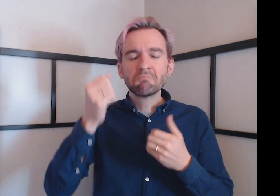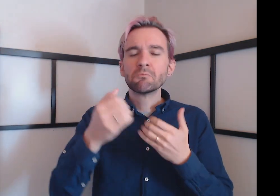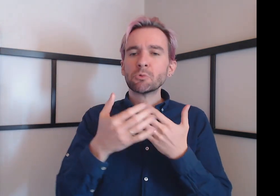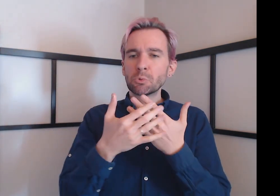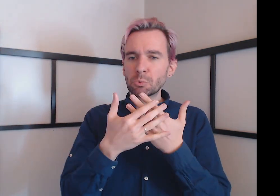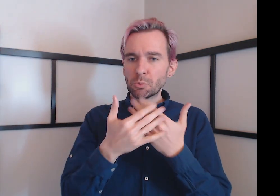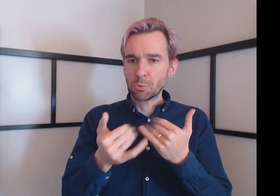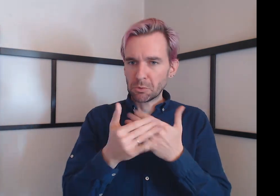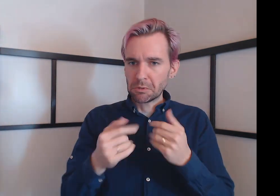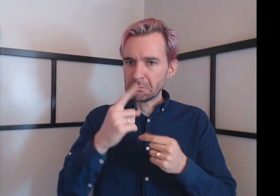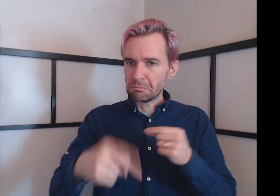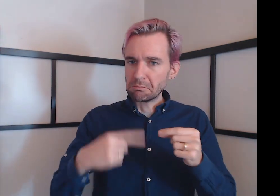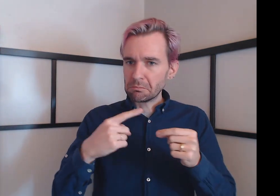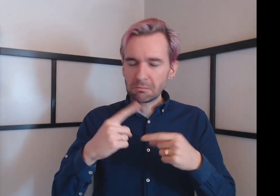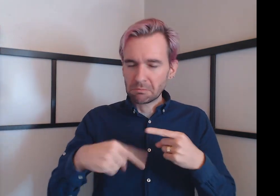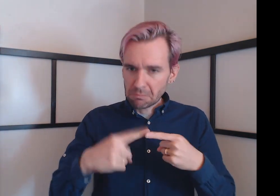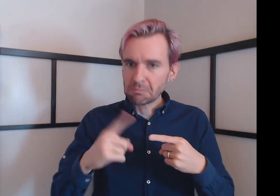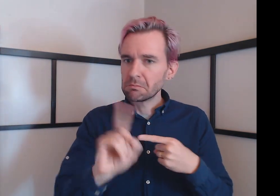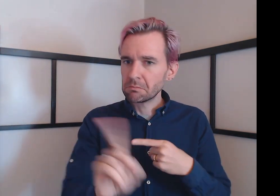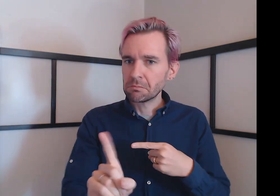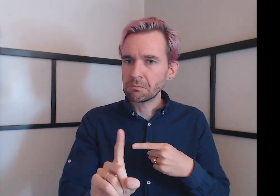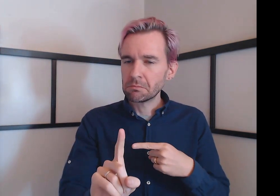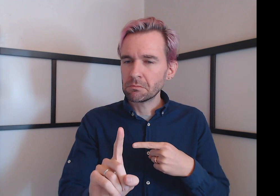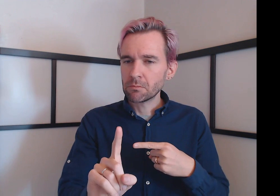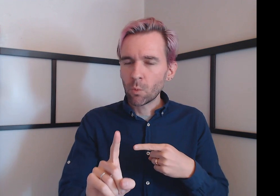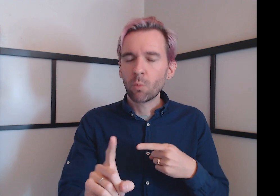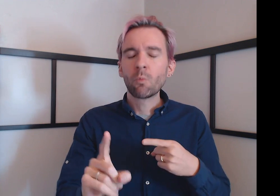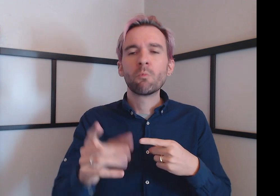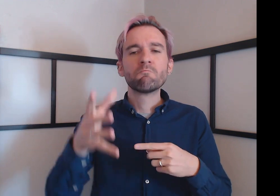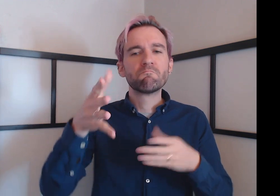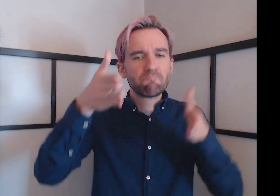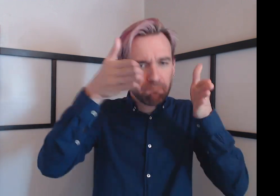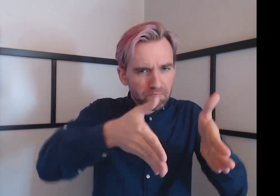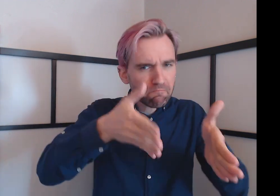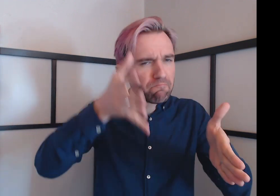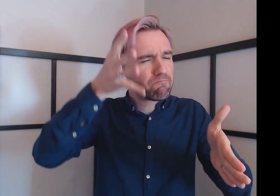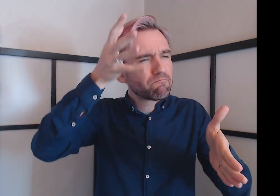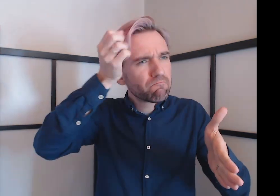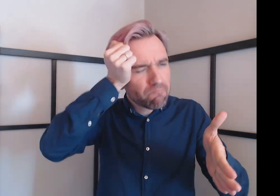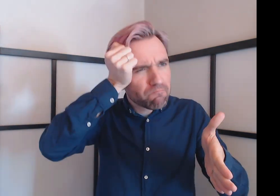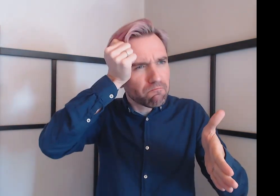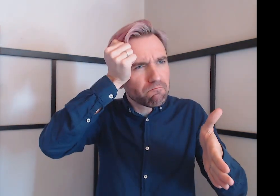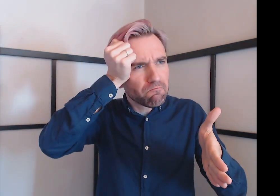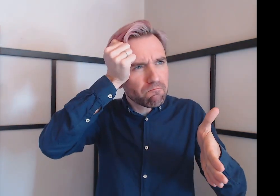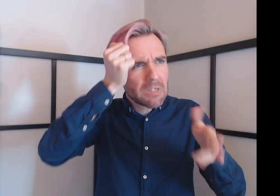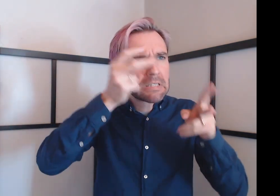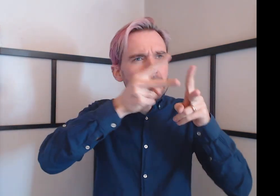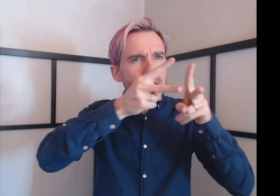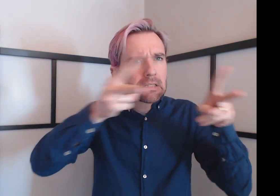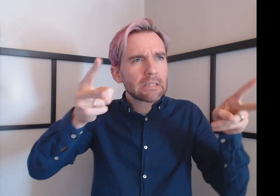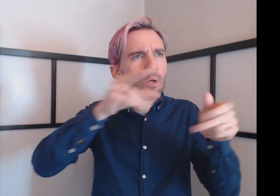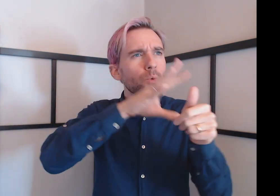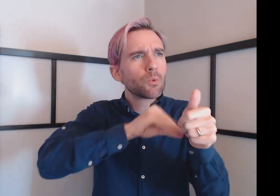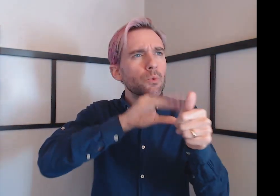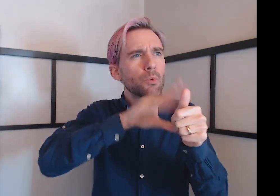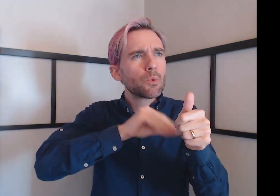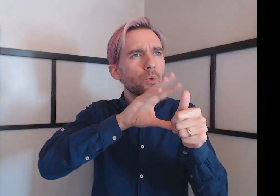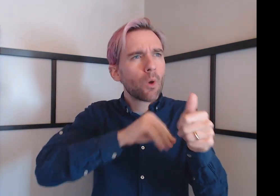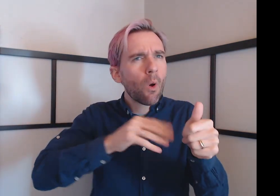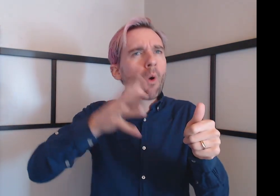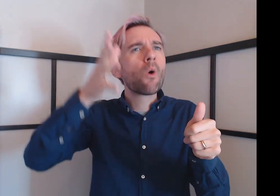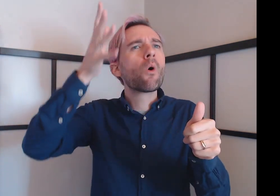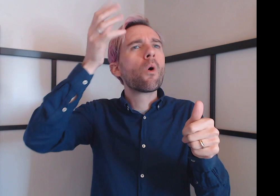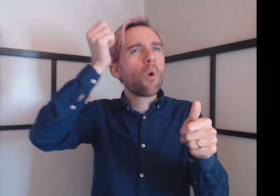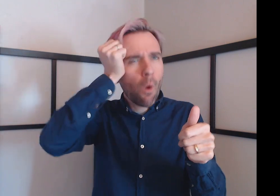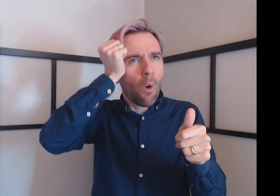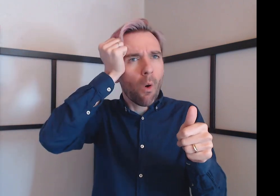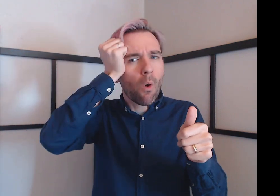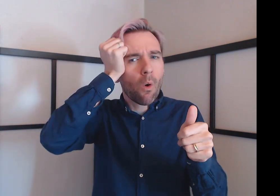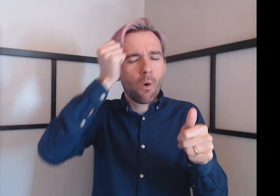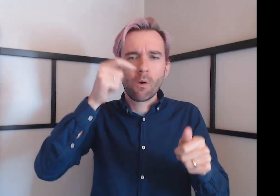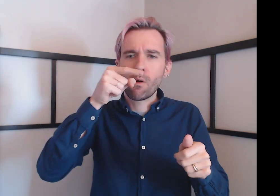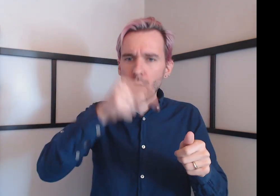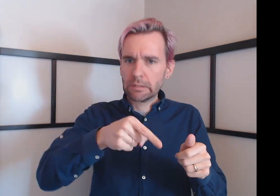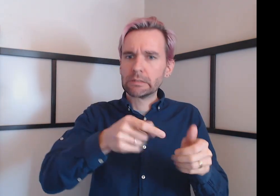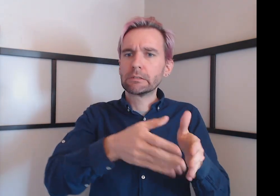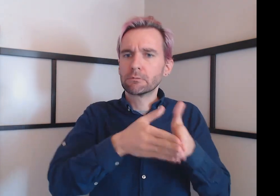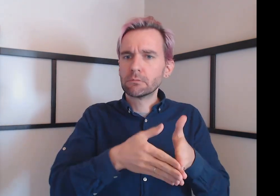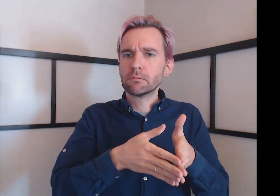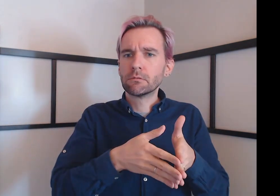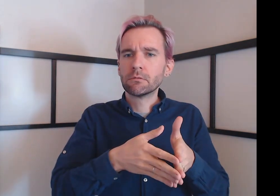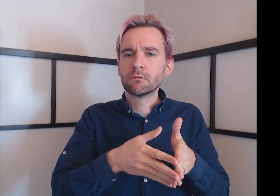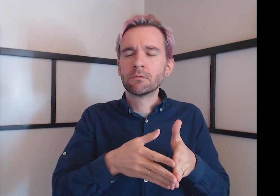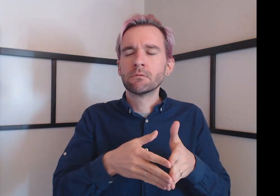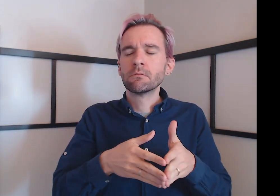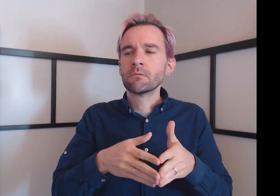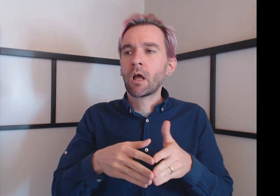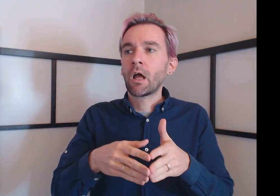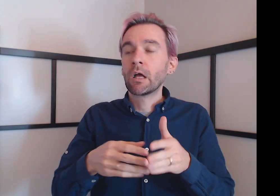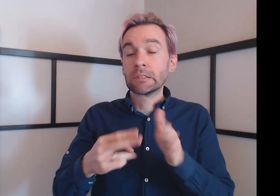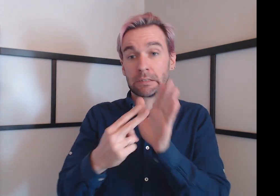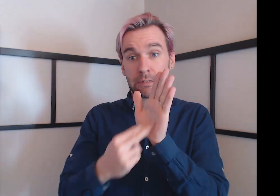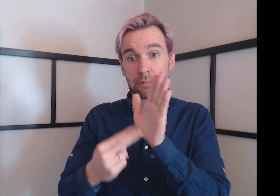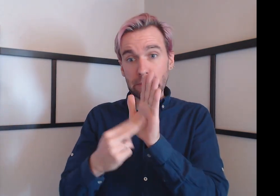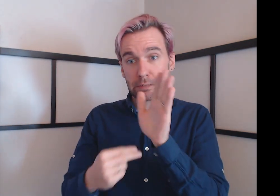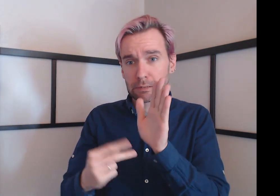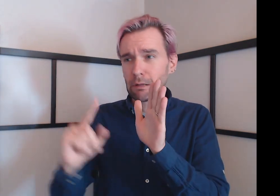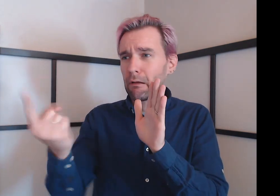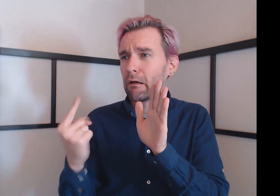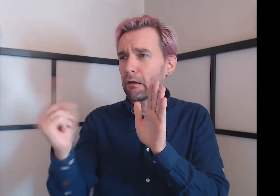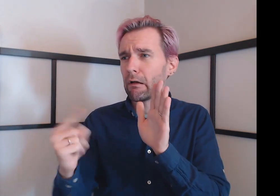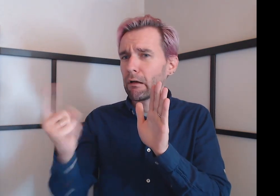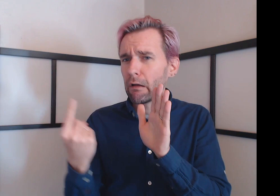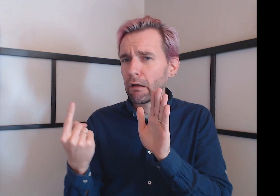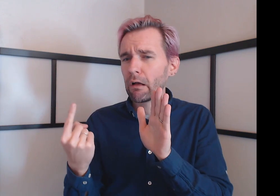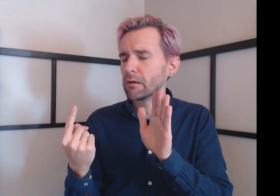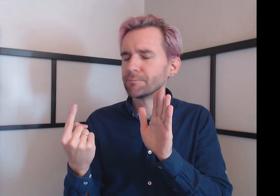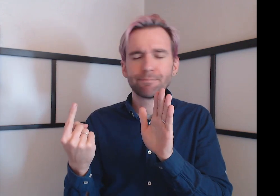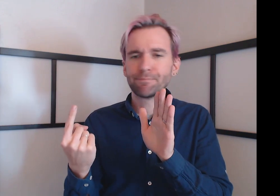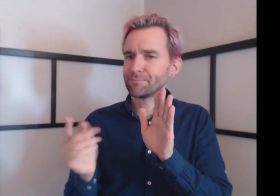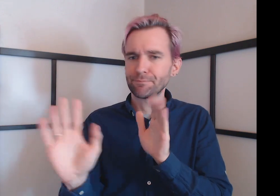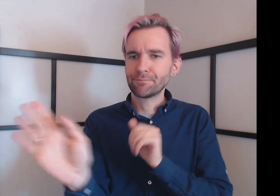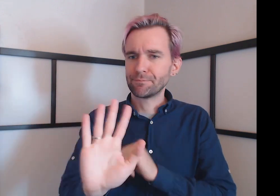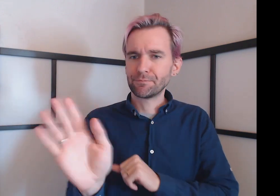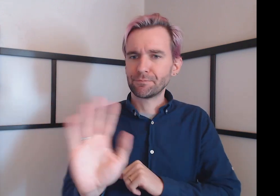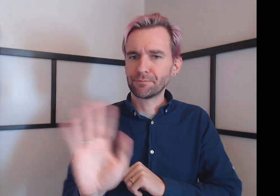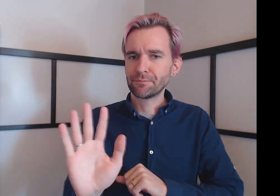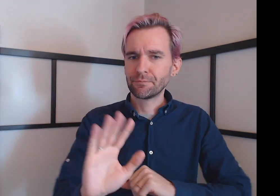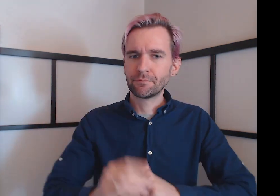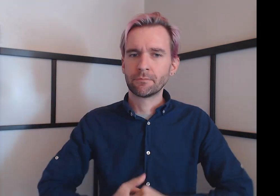As such, students ought to focus on learning and remembering the sign, not on why a word is signed in a particular way.